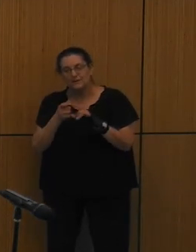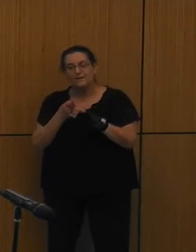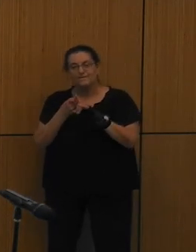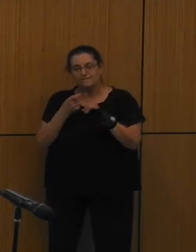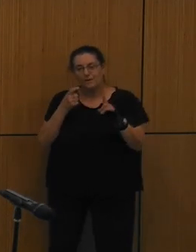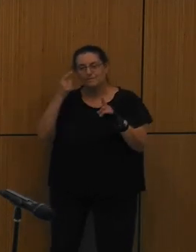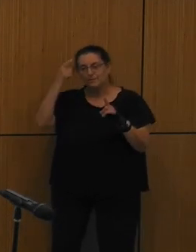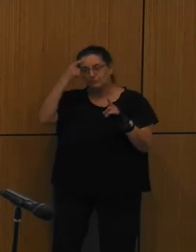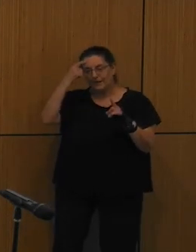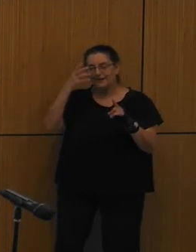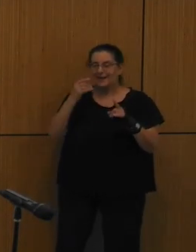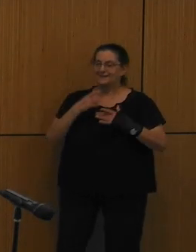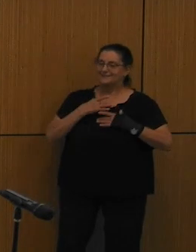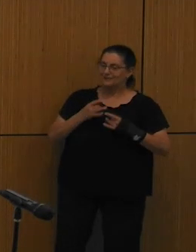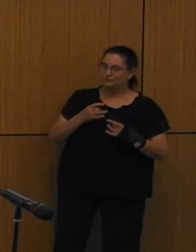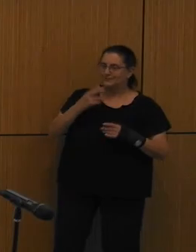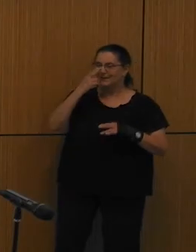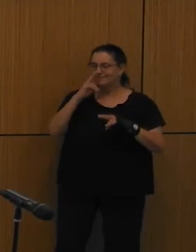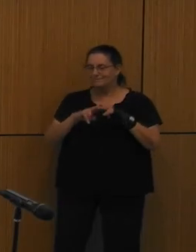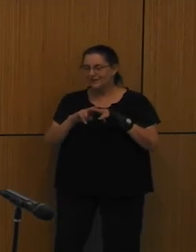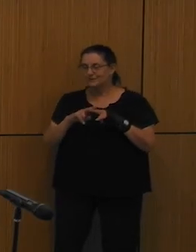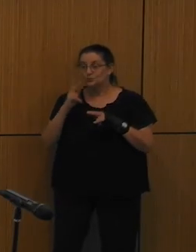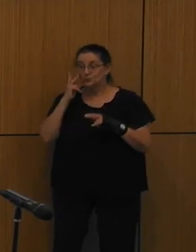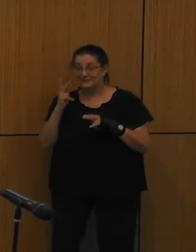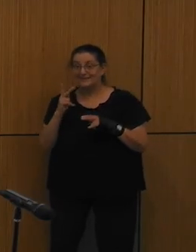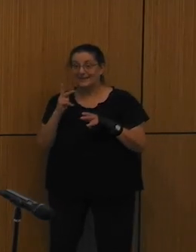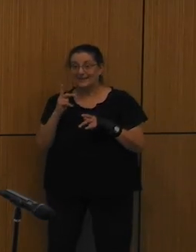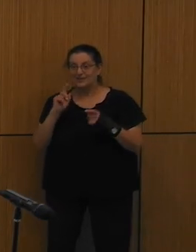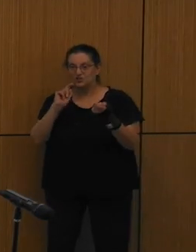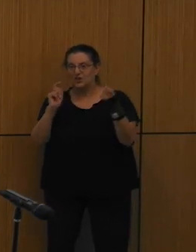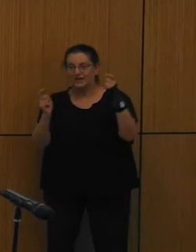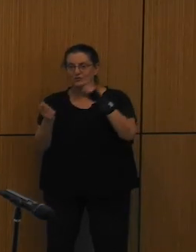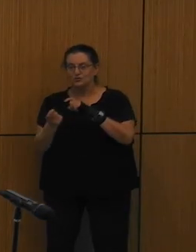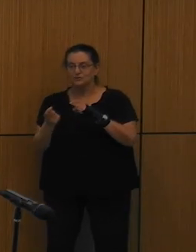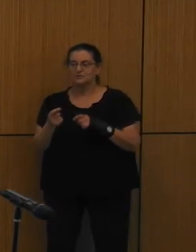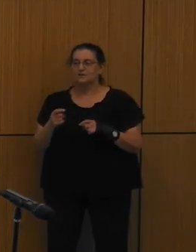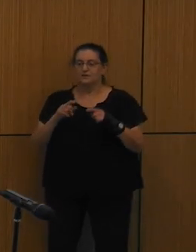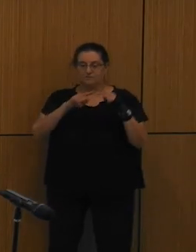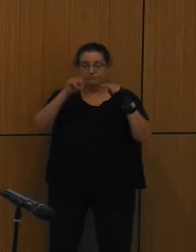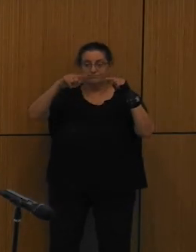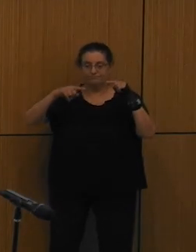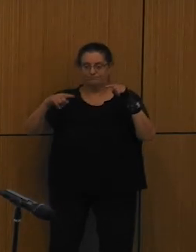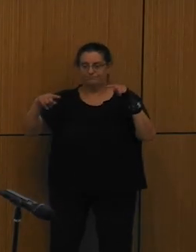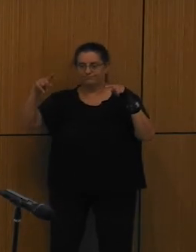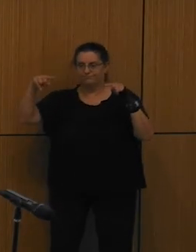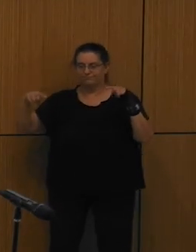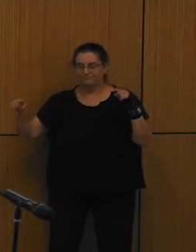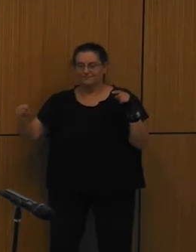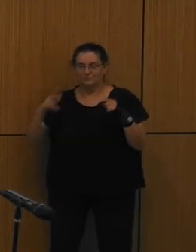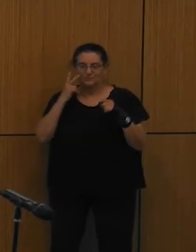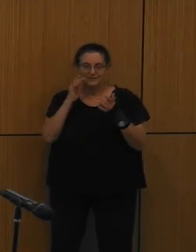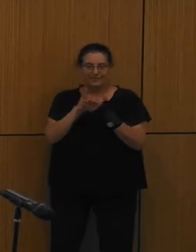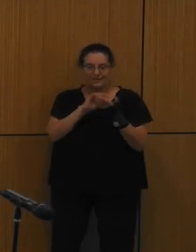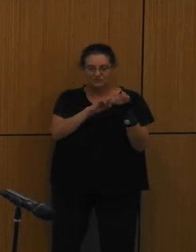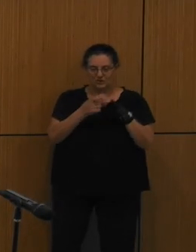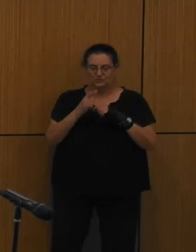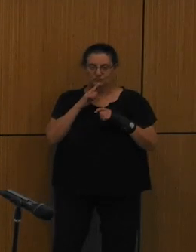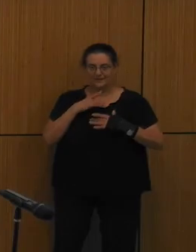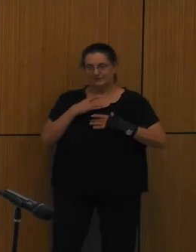It's interesting. It's fun to be able to, like, actually watch it change. Right. Some of our, you know, experiments, if you, if you induce high levels of,